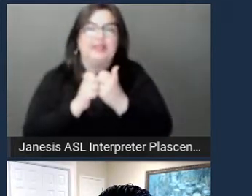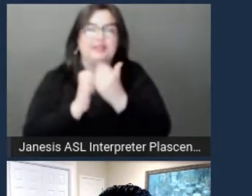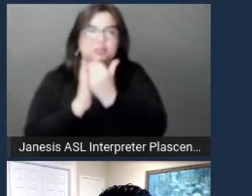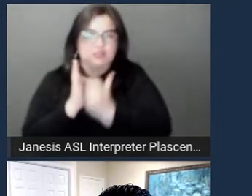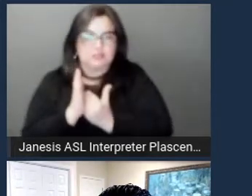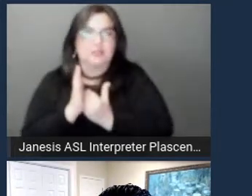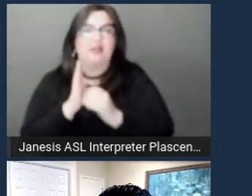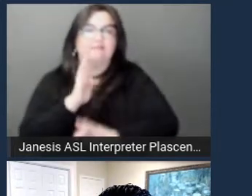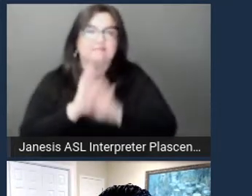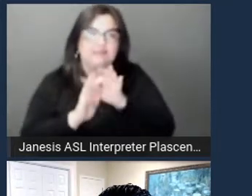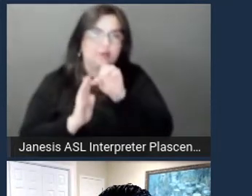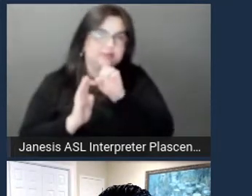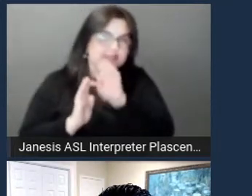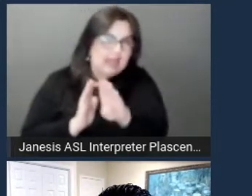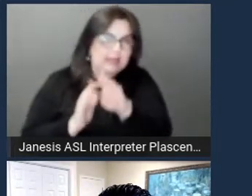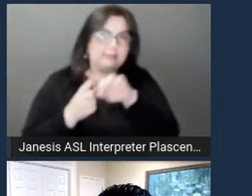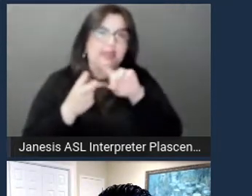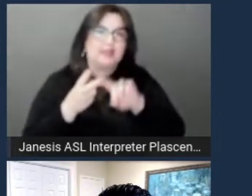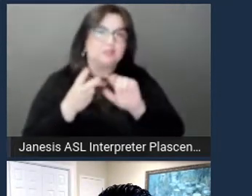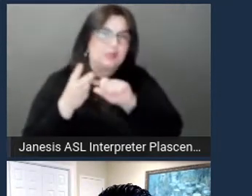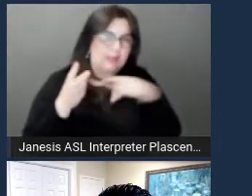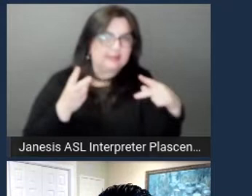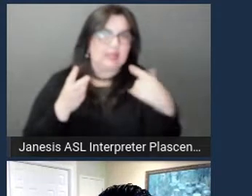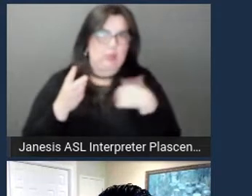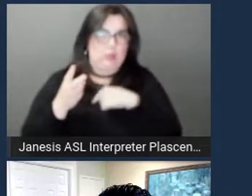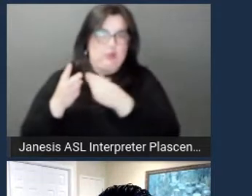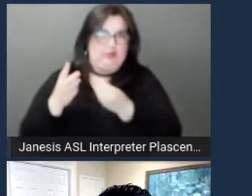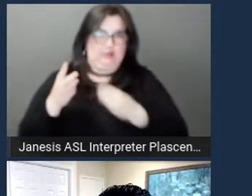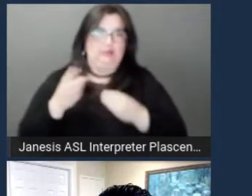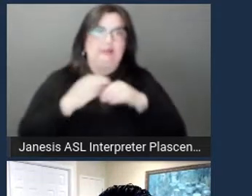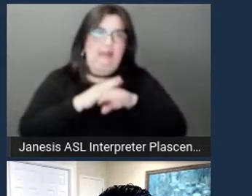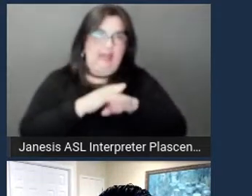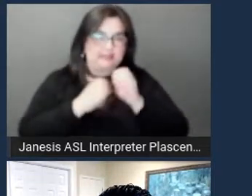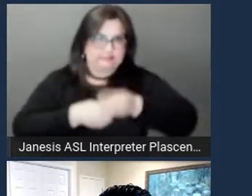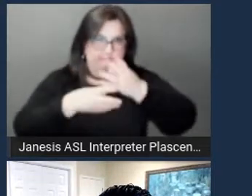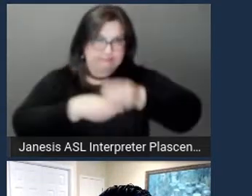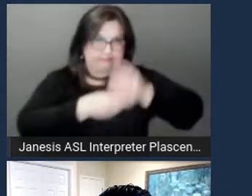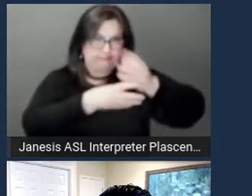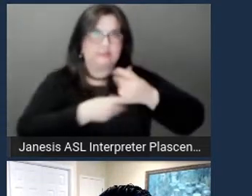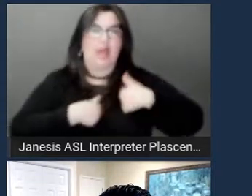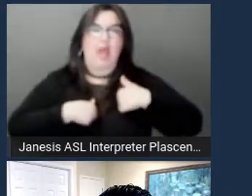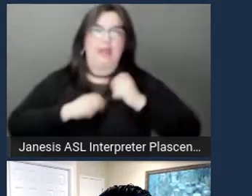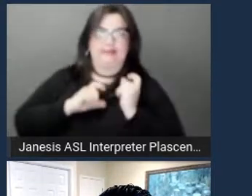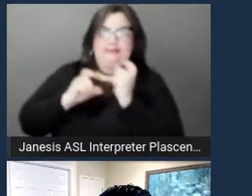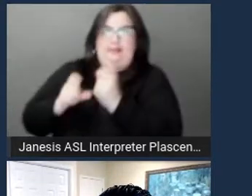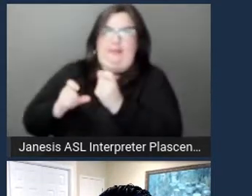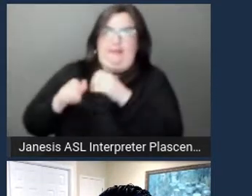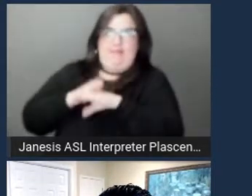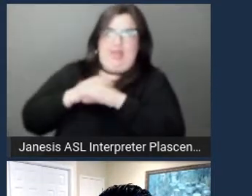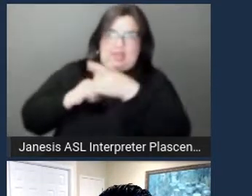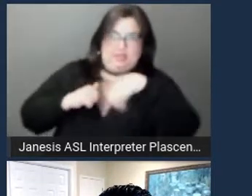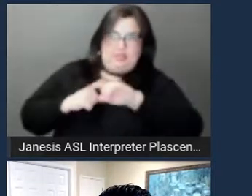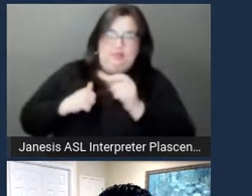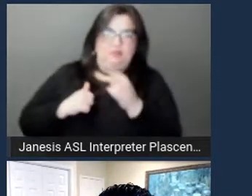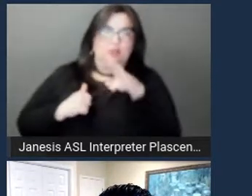for which we were given access to, like I gave access to source code by specifying may get repository